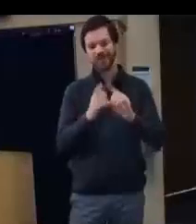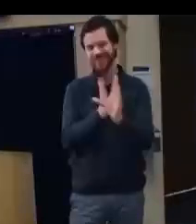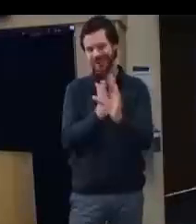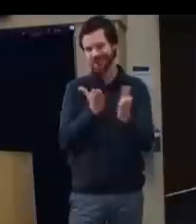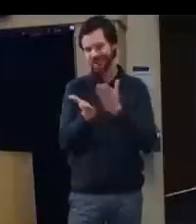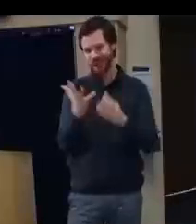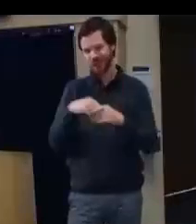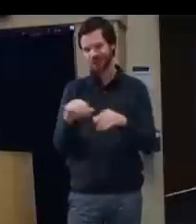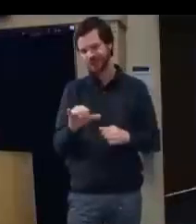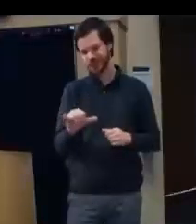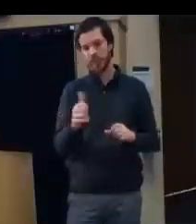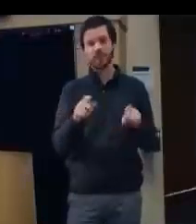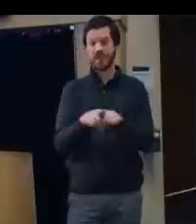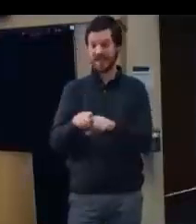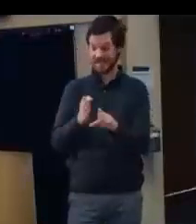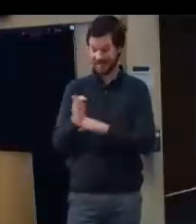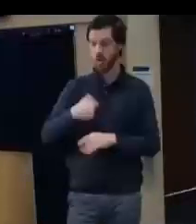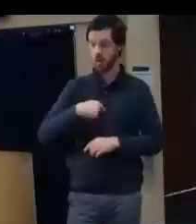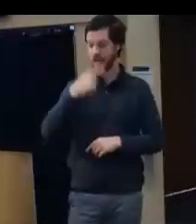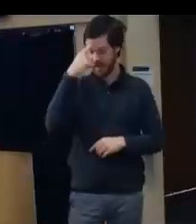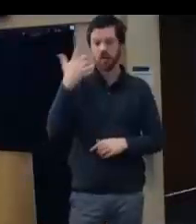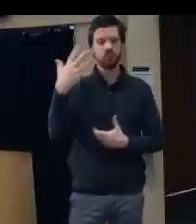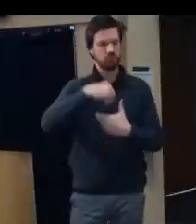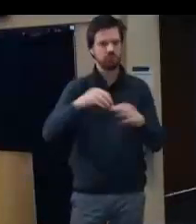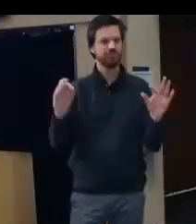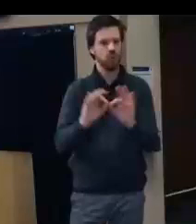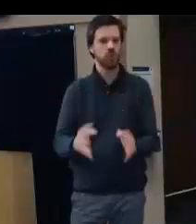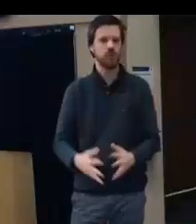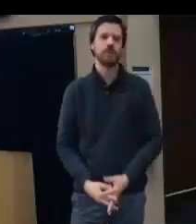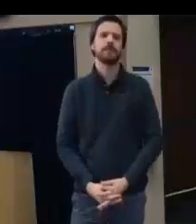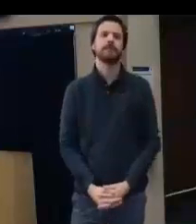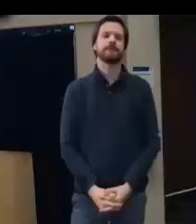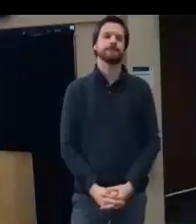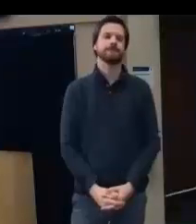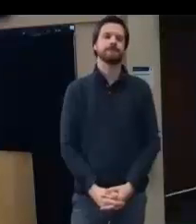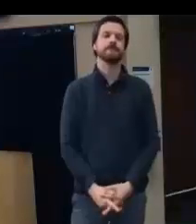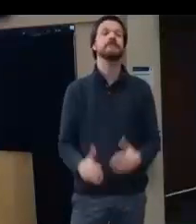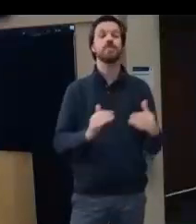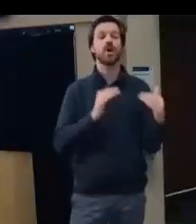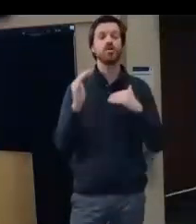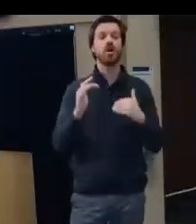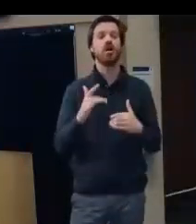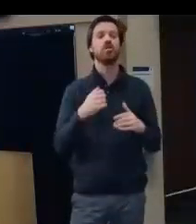so as a field we think it's pretty important the adult congenital heart association has